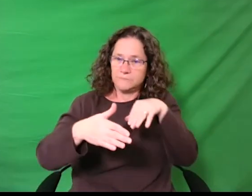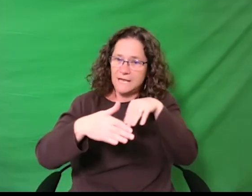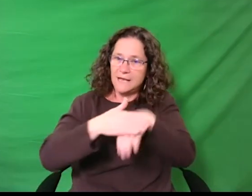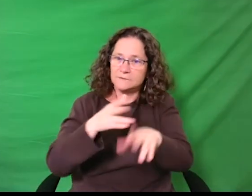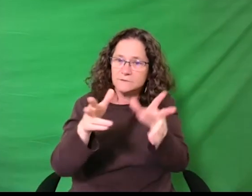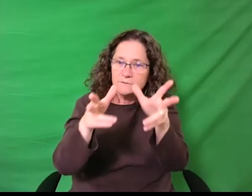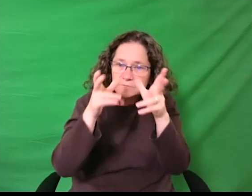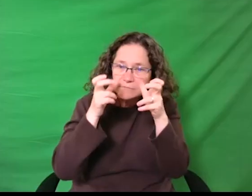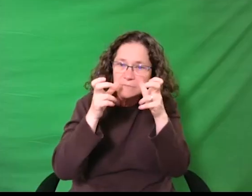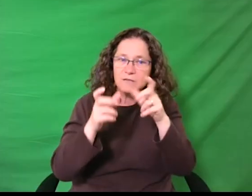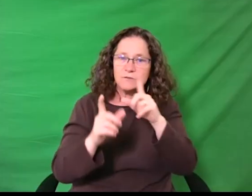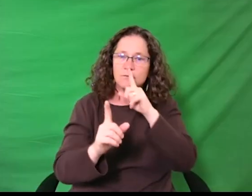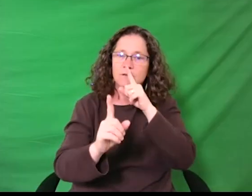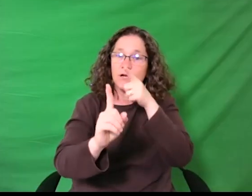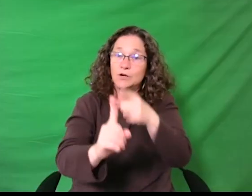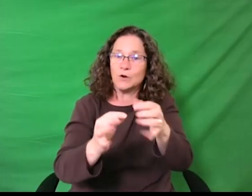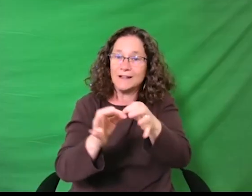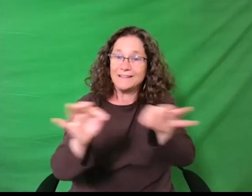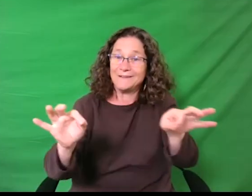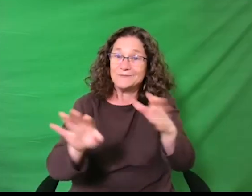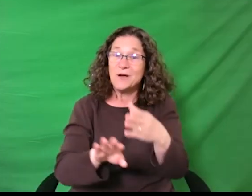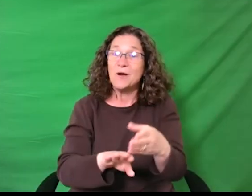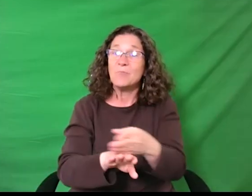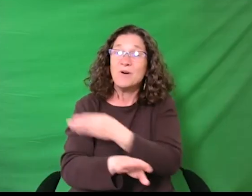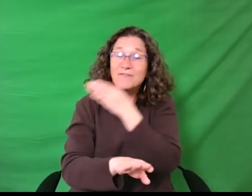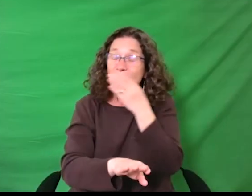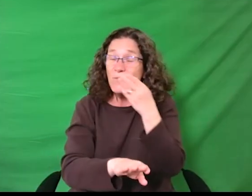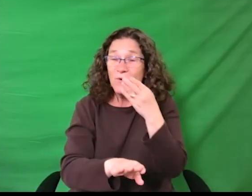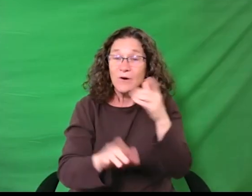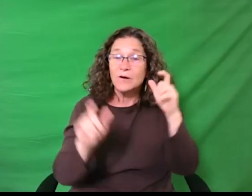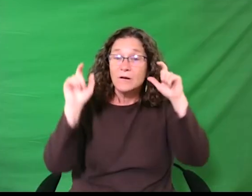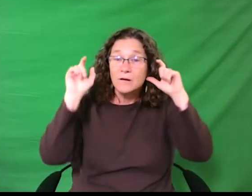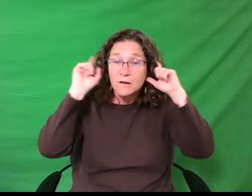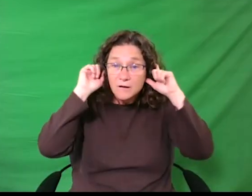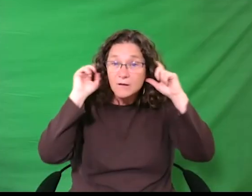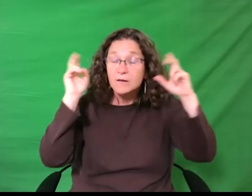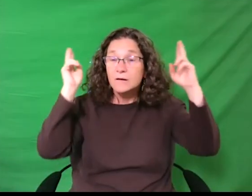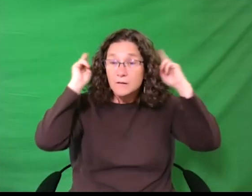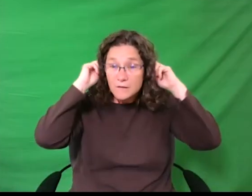before you've even had assistive technology or along with the assistive technology.